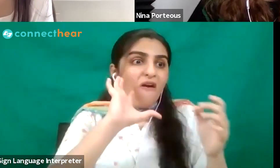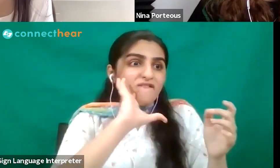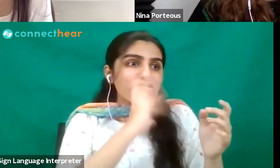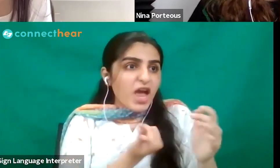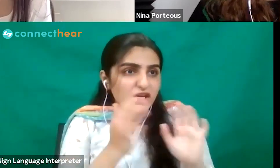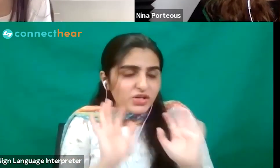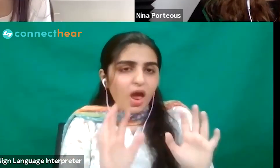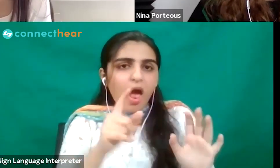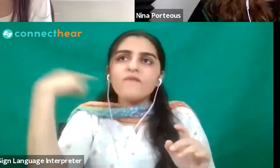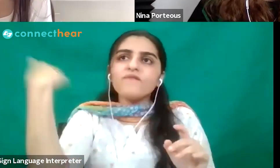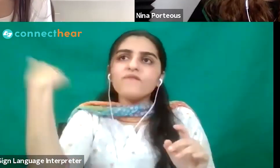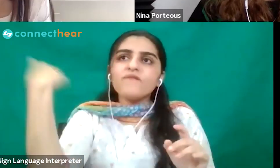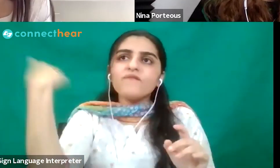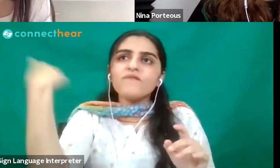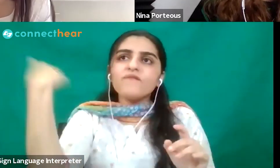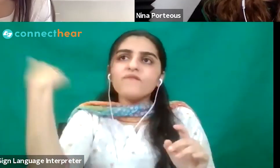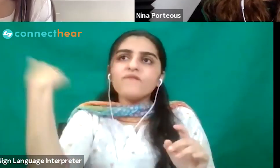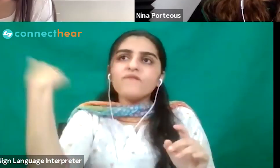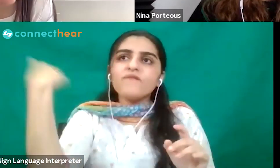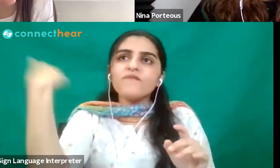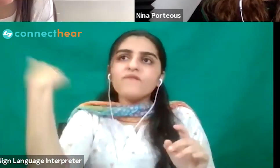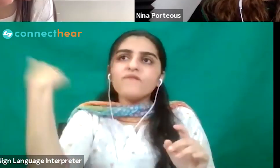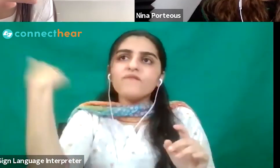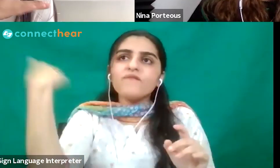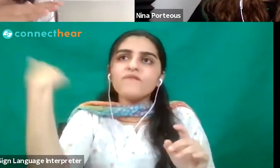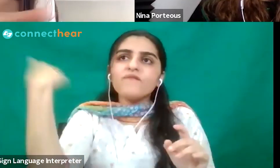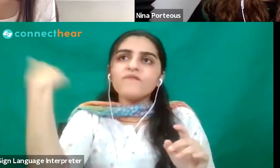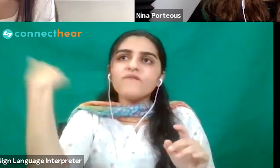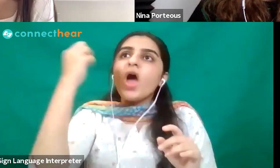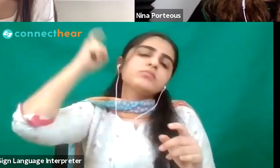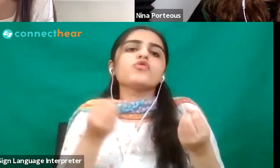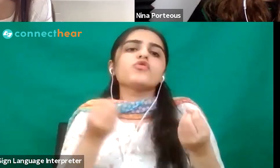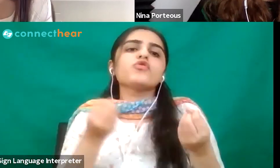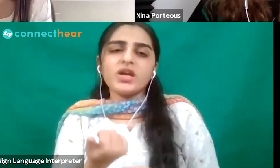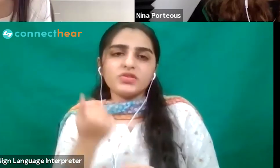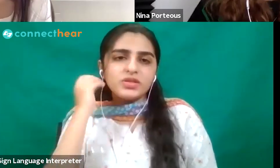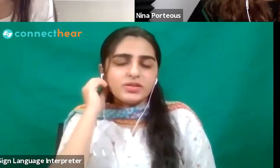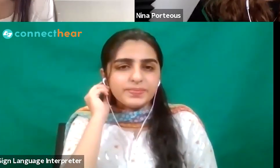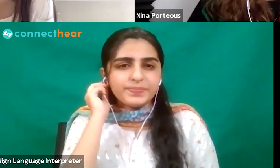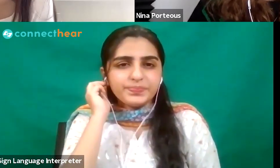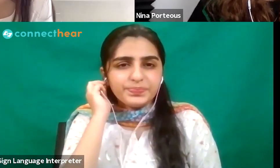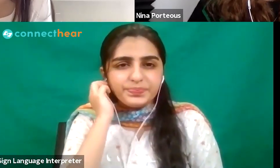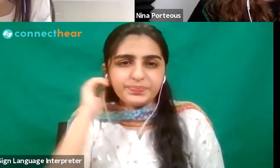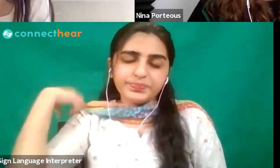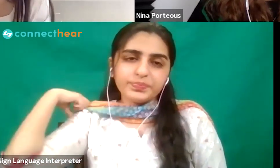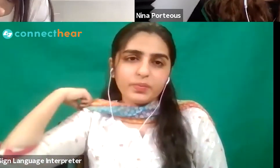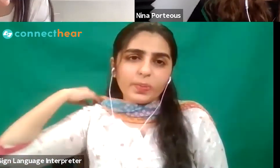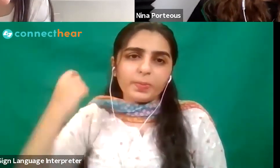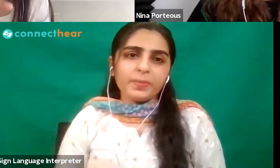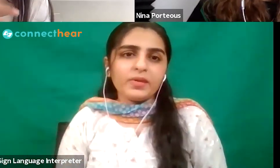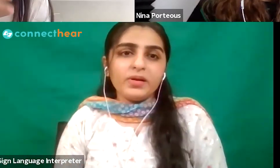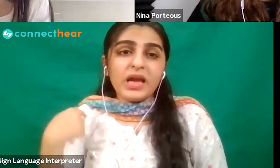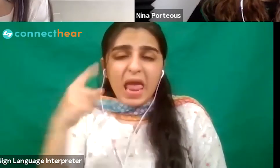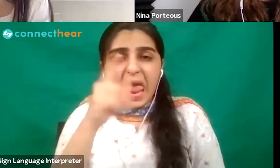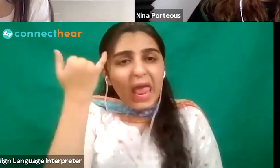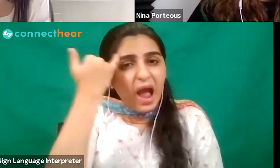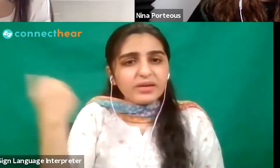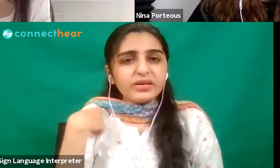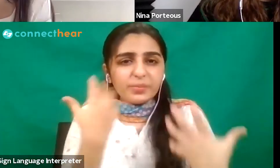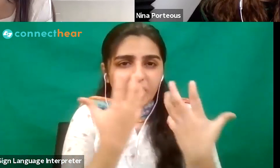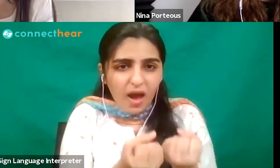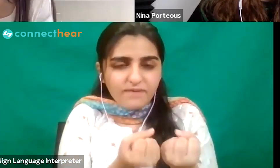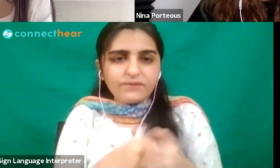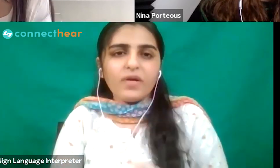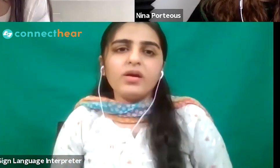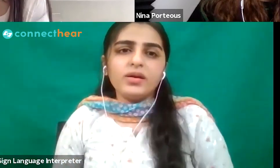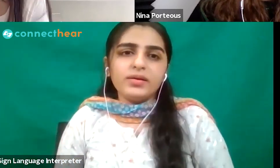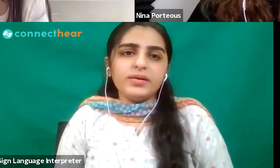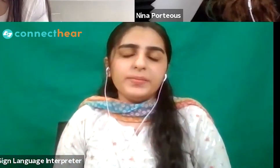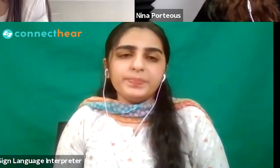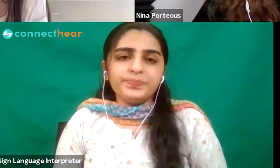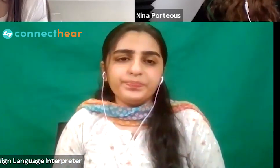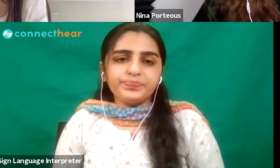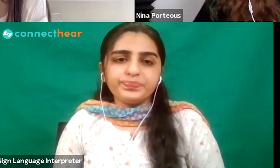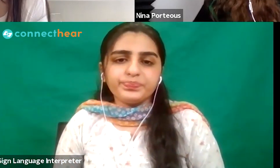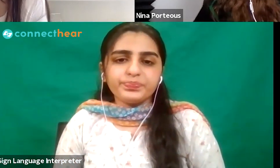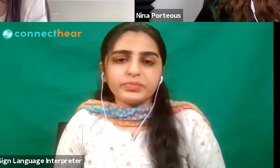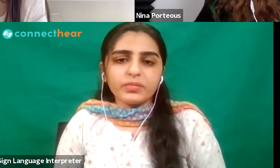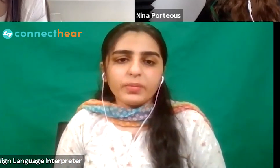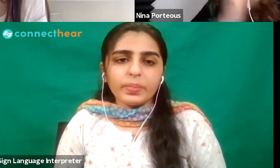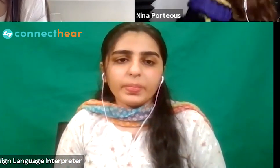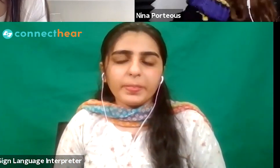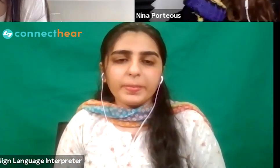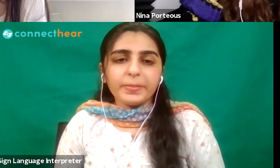To me, oh my god, it's like, um, because whenever I take my hearing aids out is, it's weird, I got really like peaceful about it sometimes like I go on a walk and just take out my hearing it.